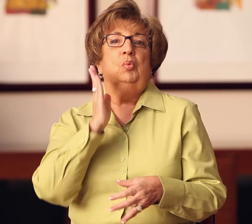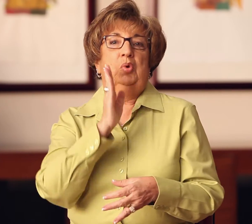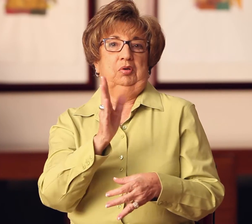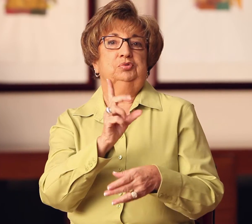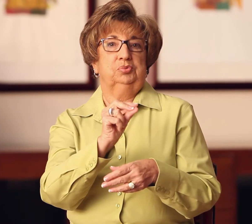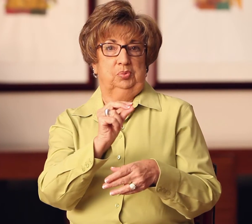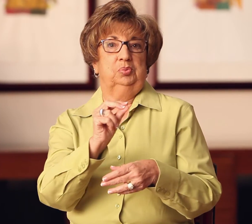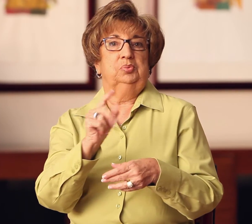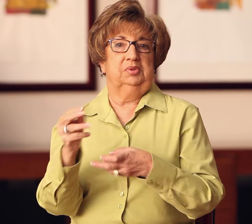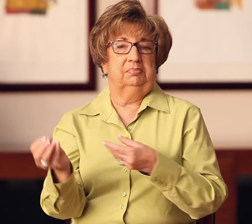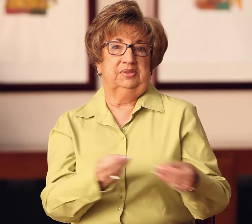work alone.